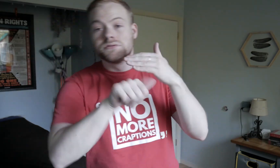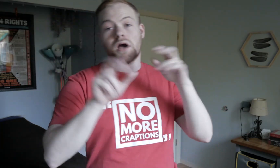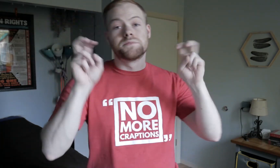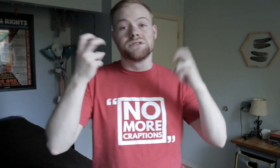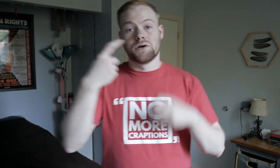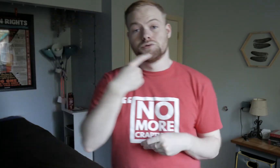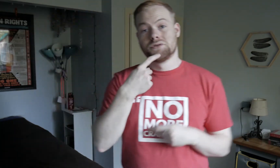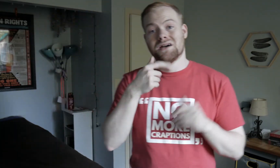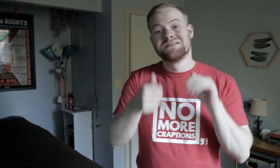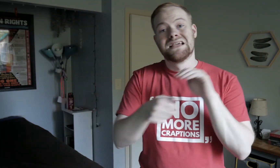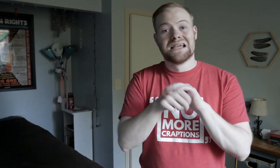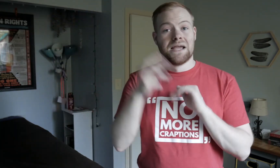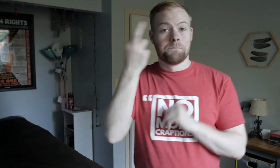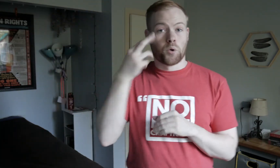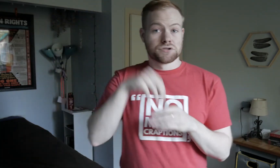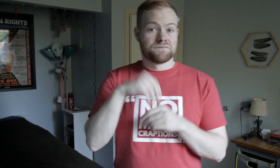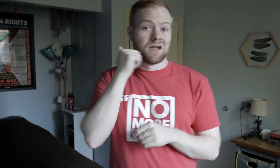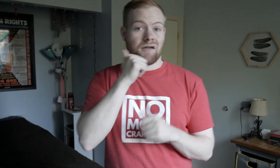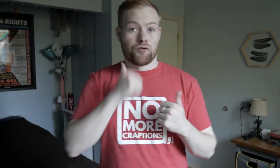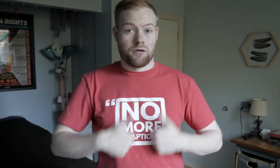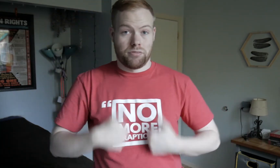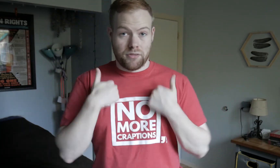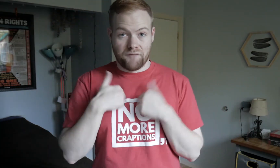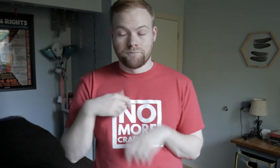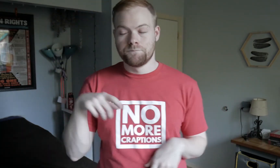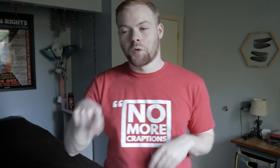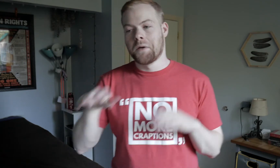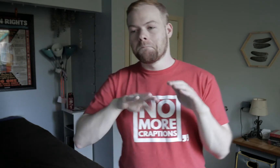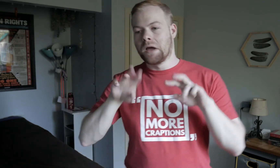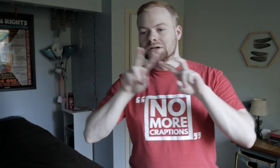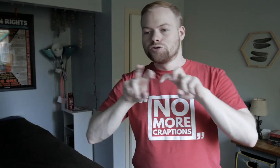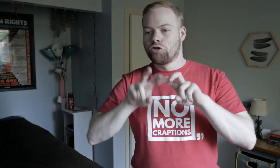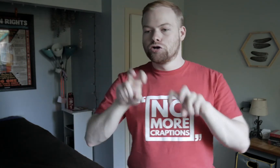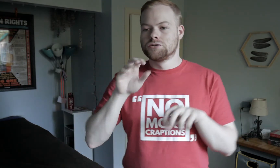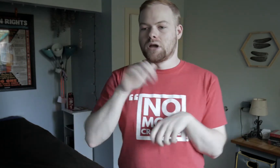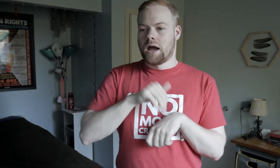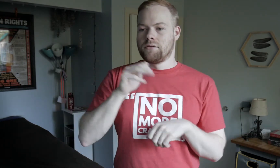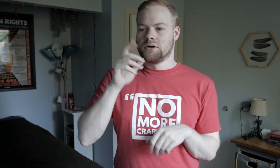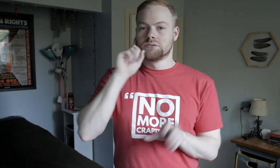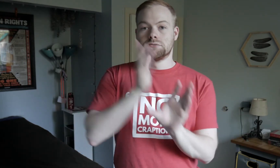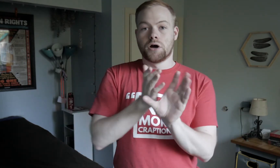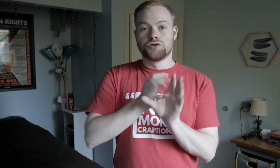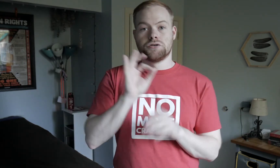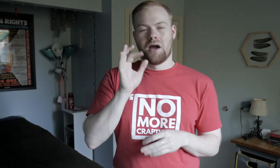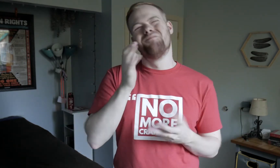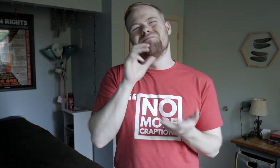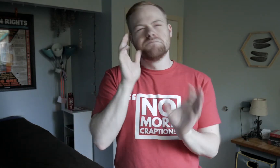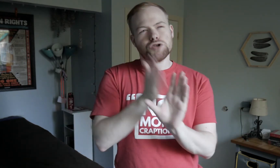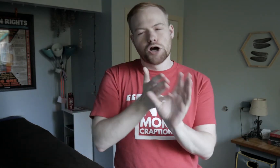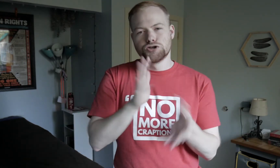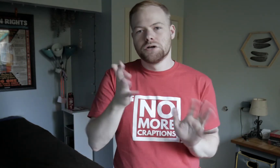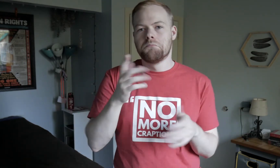The sub-title says “Hidden Motives in Everyday Life.” It basically looks at the psychology, kind of psychology.